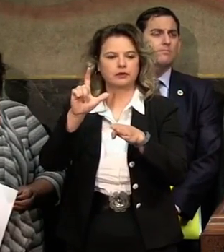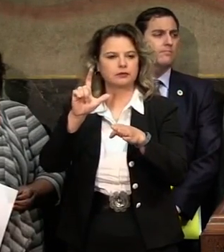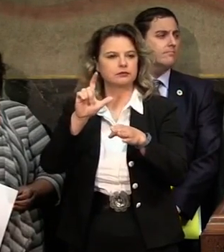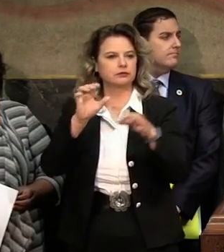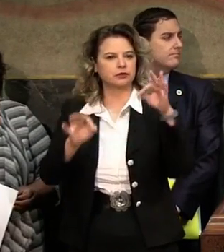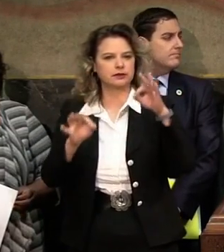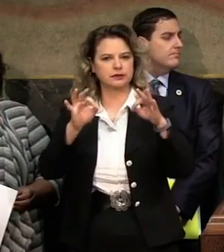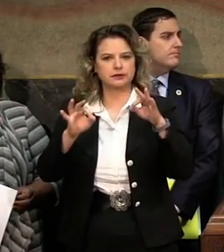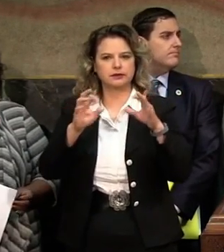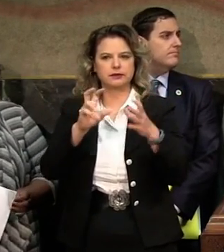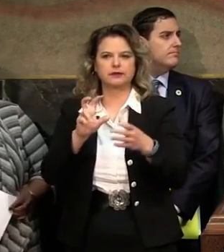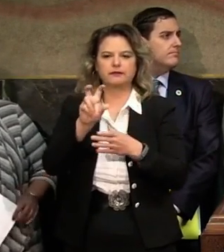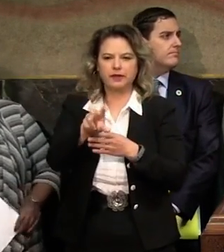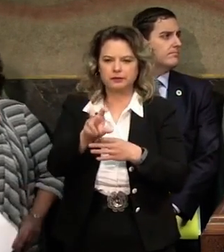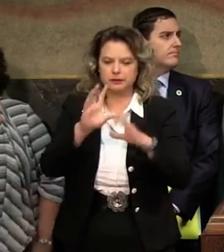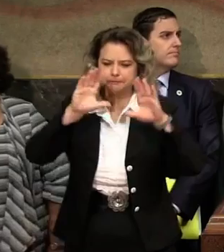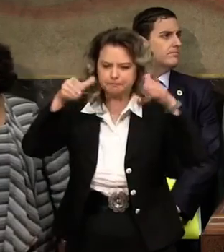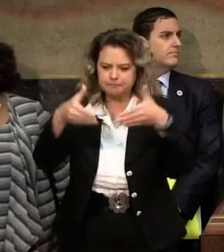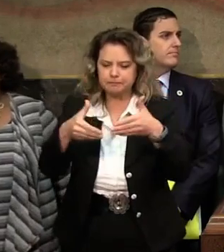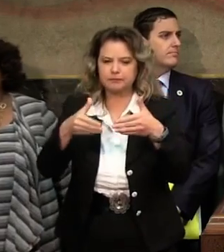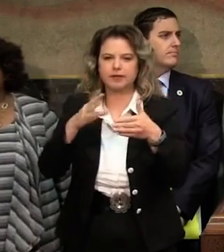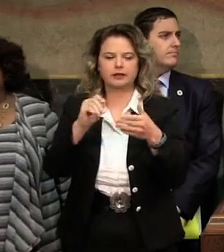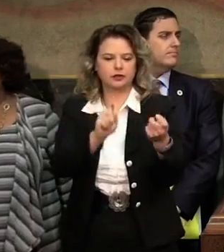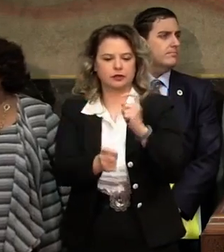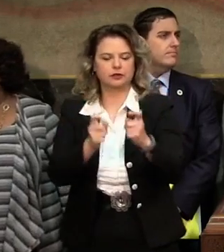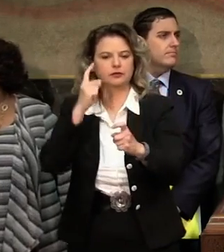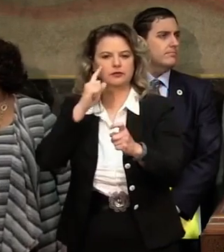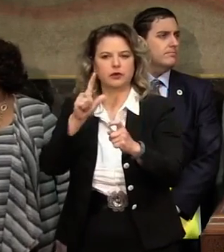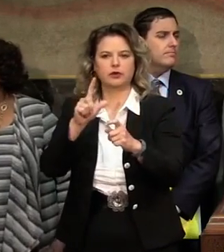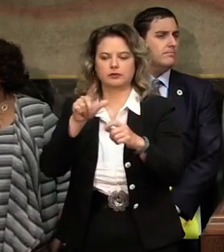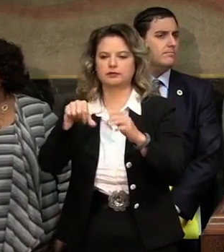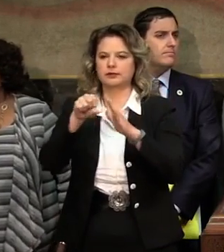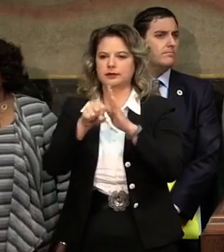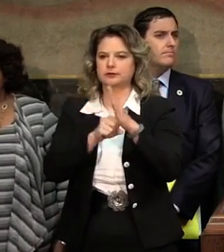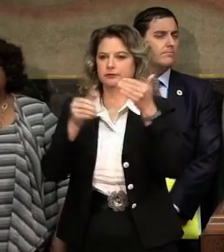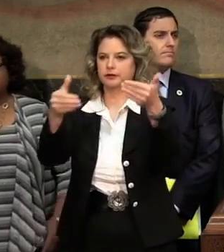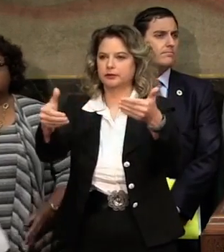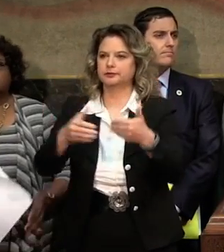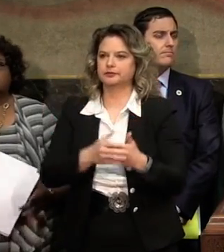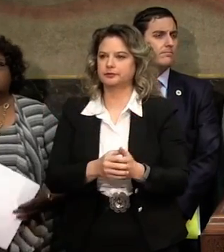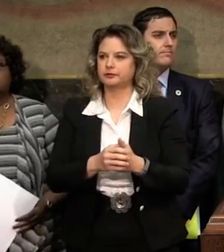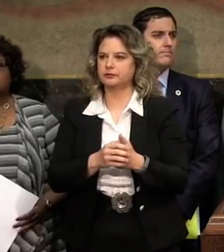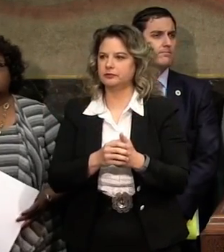changes that we need to make in our state going forward speaking today after